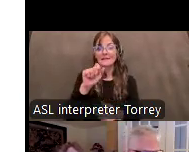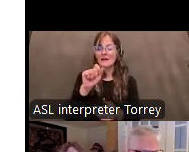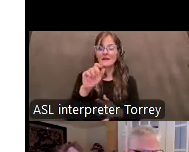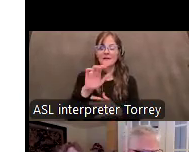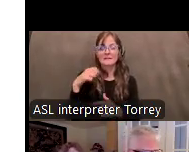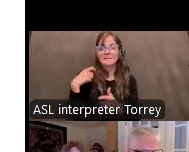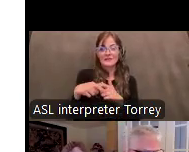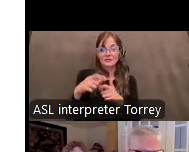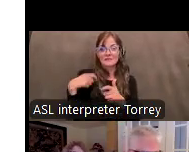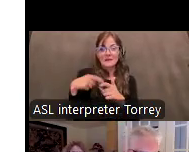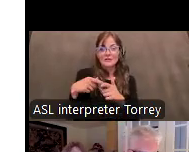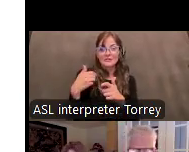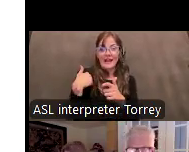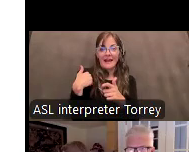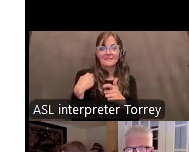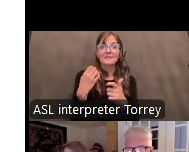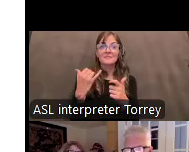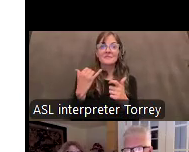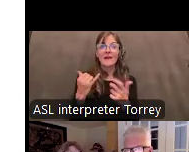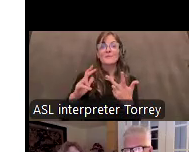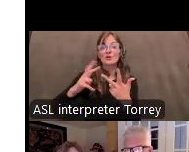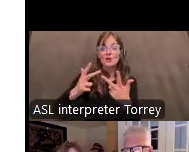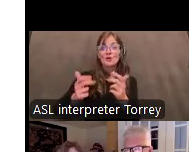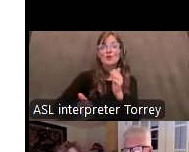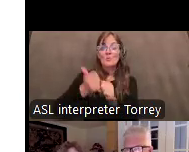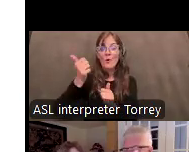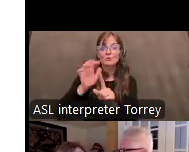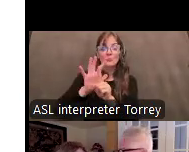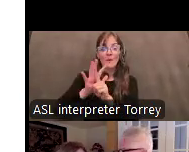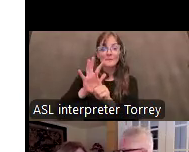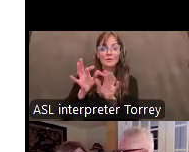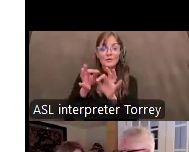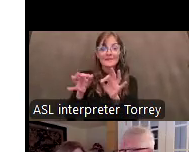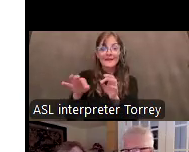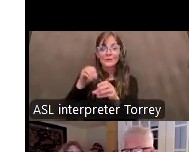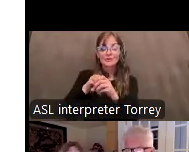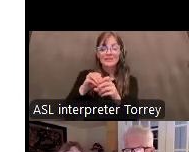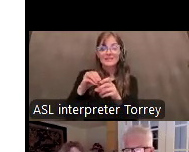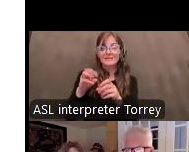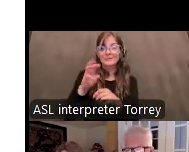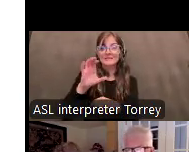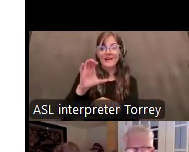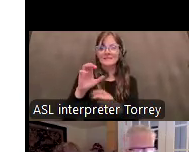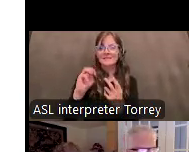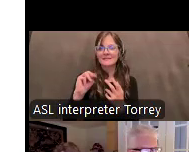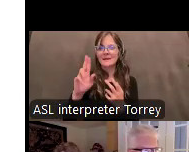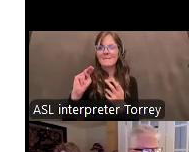And that language is Hmong with a totally different alphabet and we're learning a lot about the Hmong language.